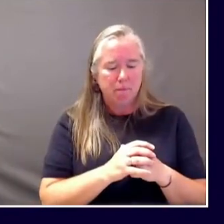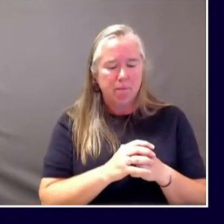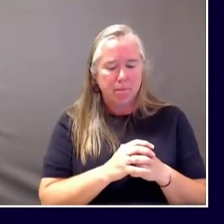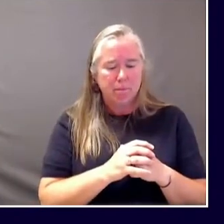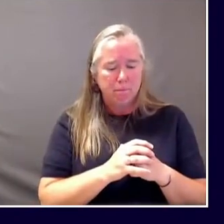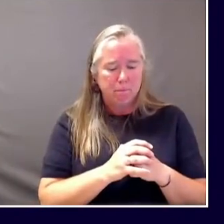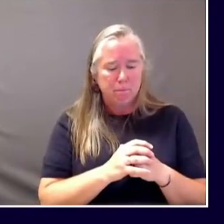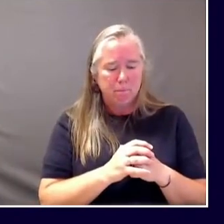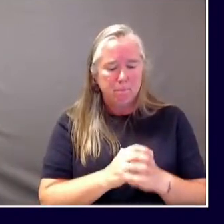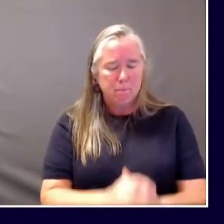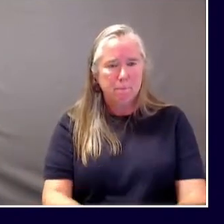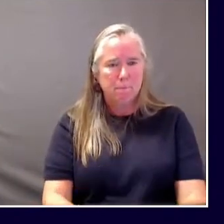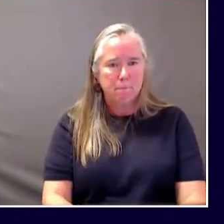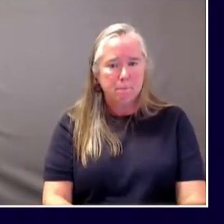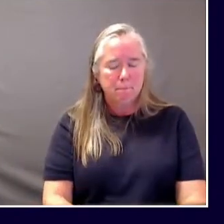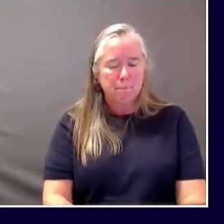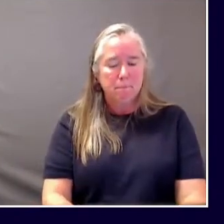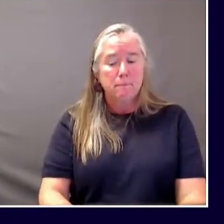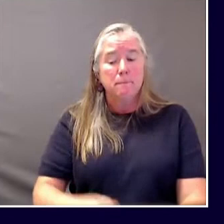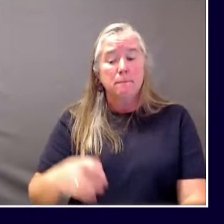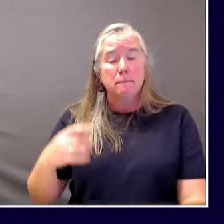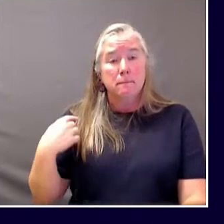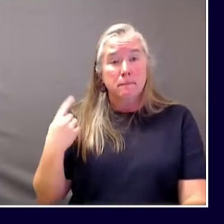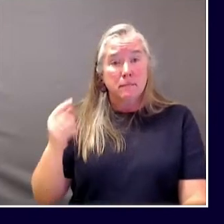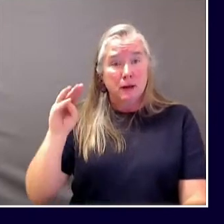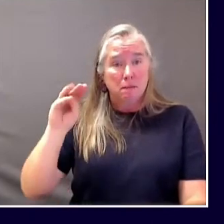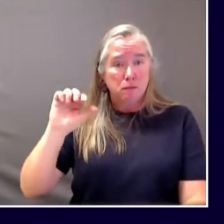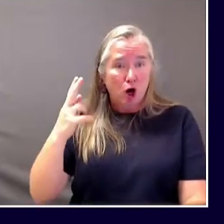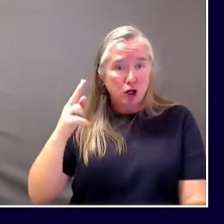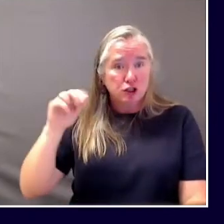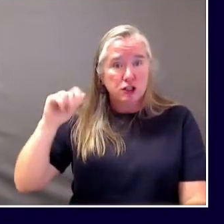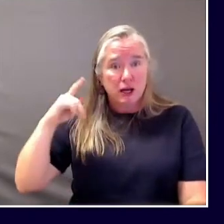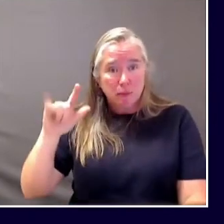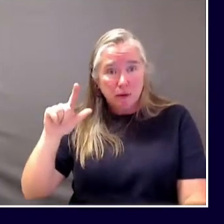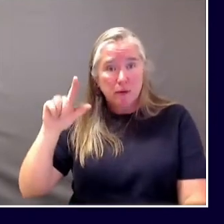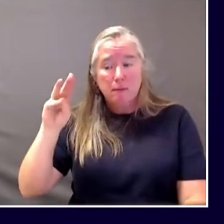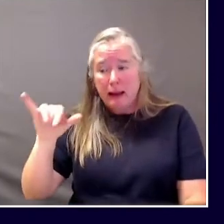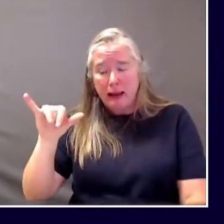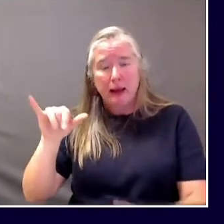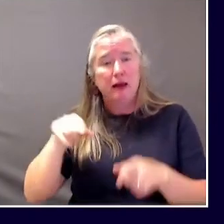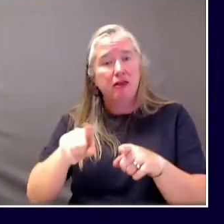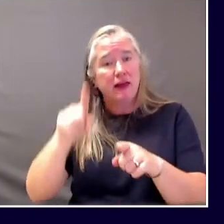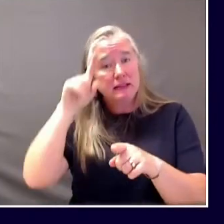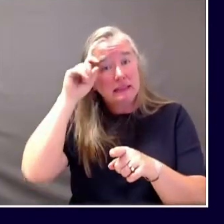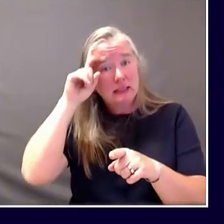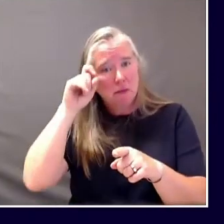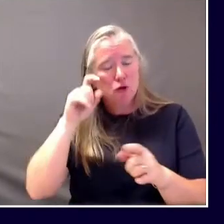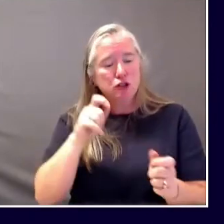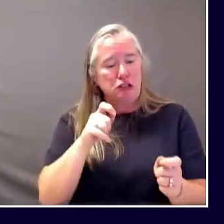of a you know last spring of the